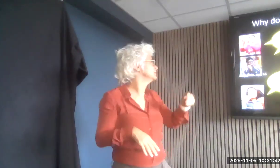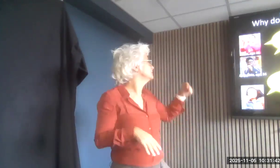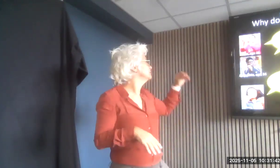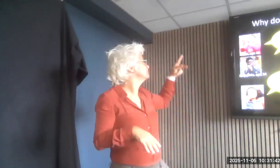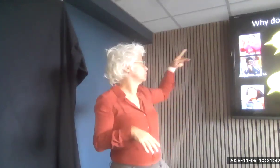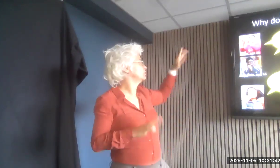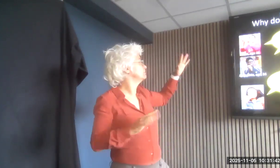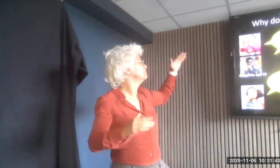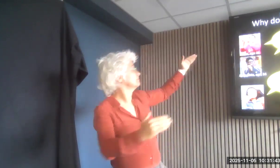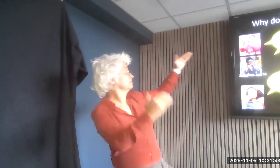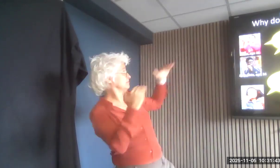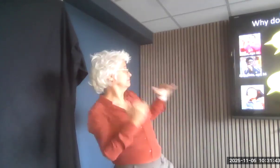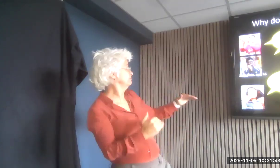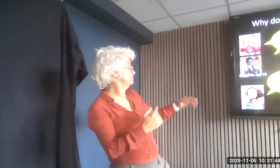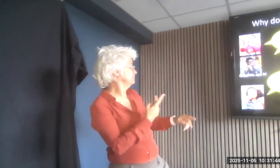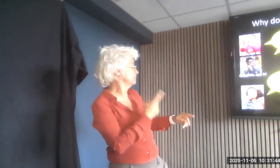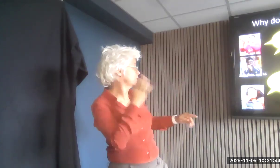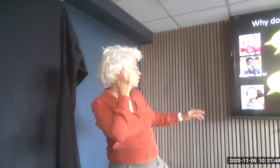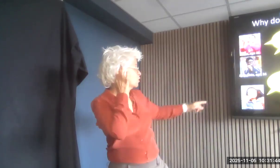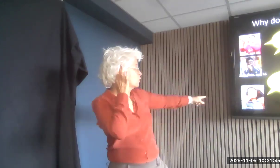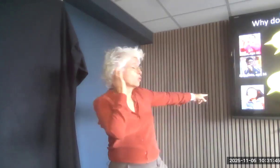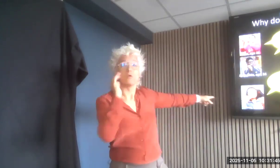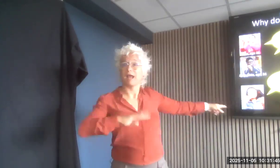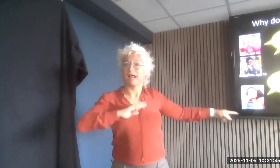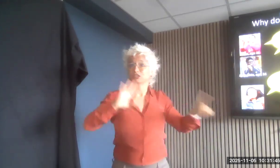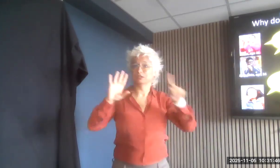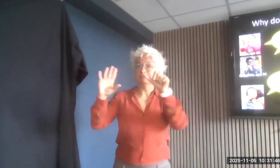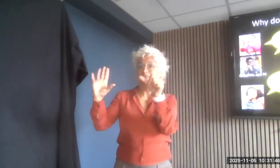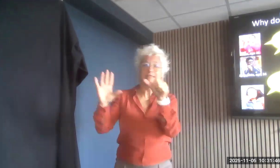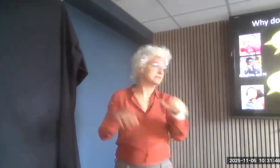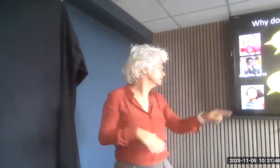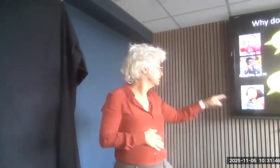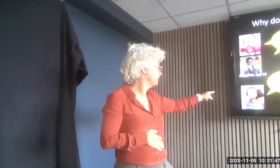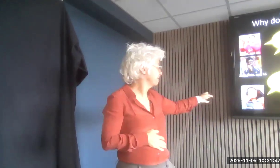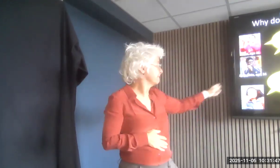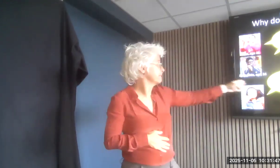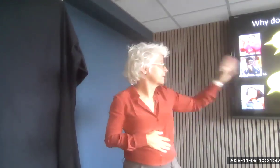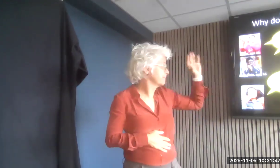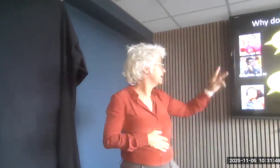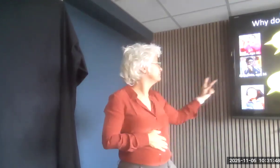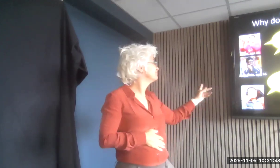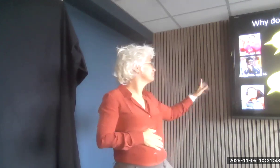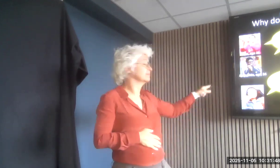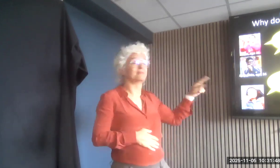And other people had similar experiences, too. Here, we see a 16-year-old here.